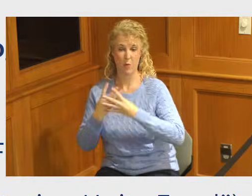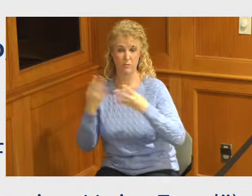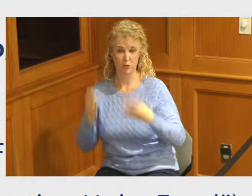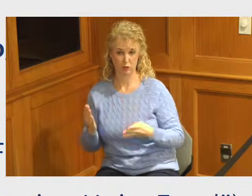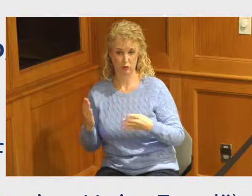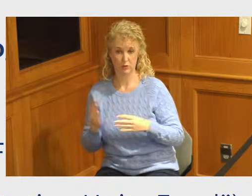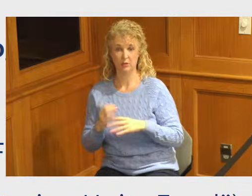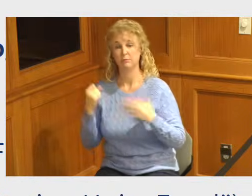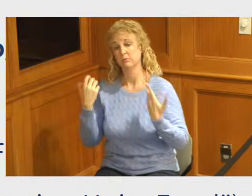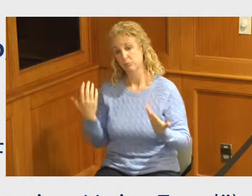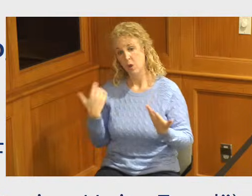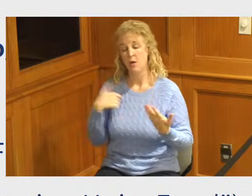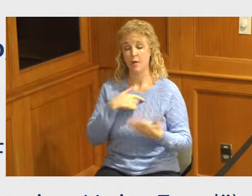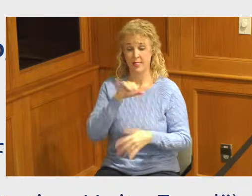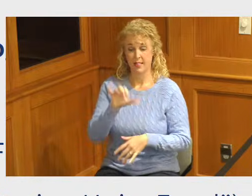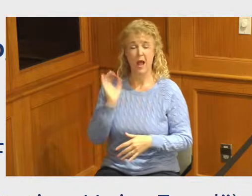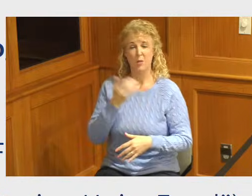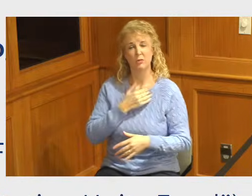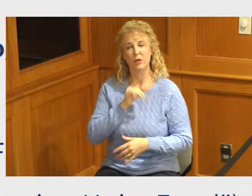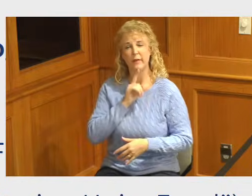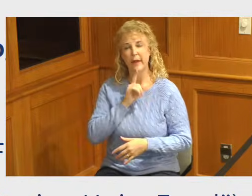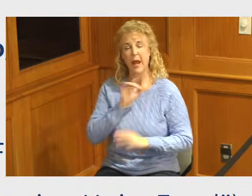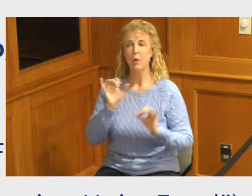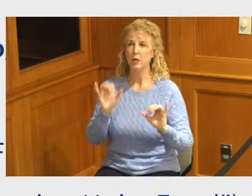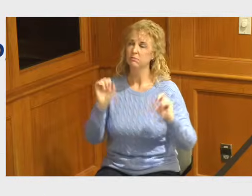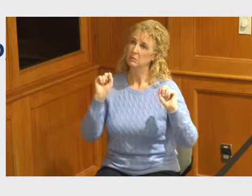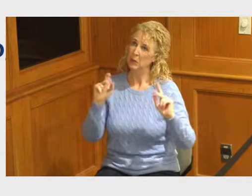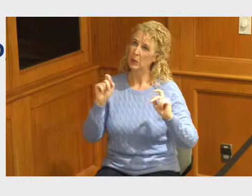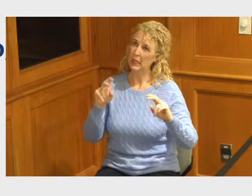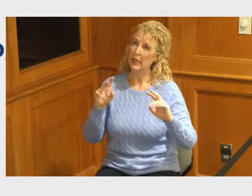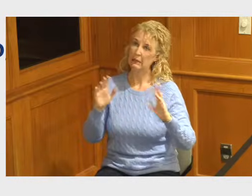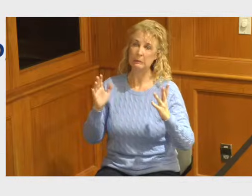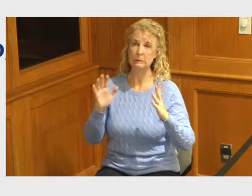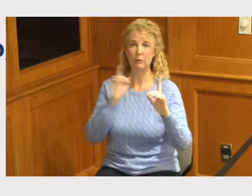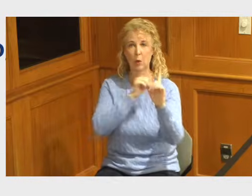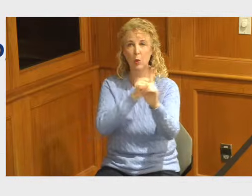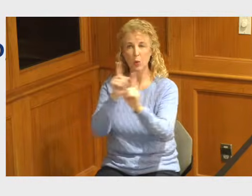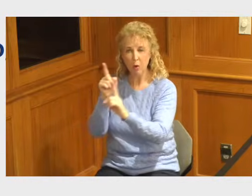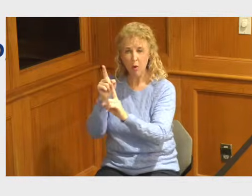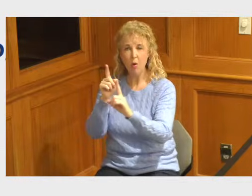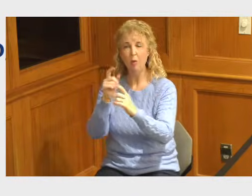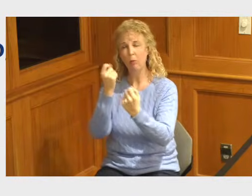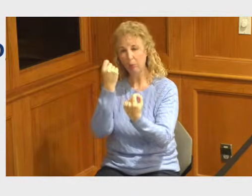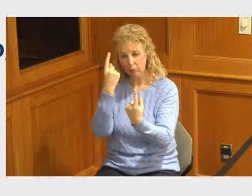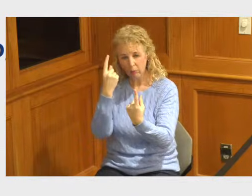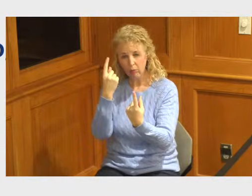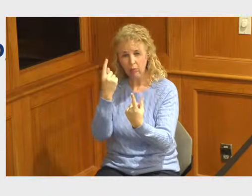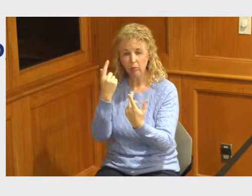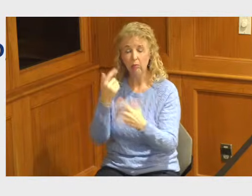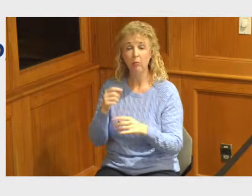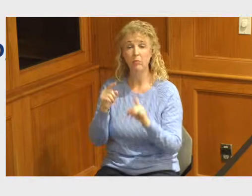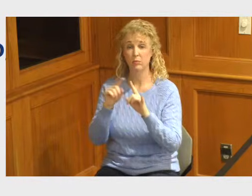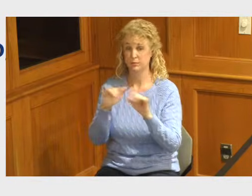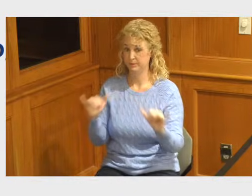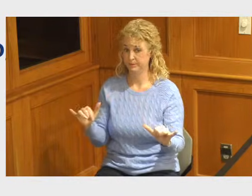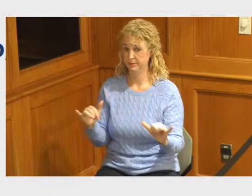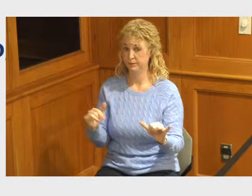we started with back in December of 2022. we also added along the way you all added some priorities